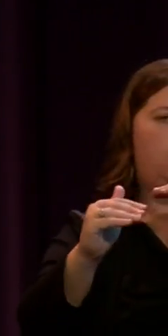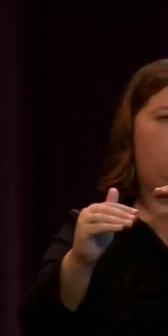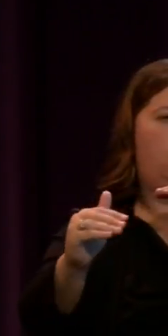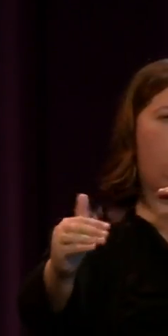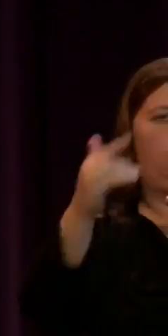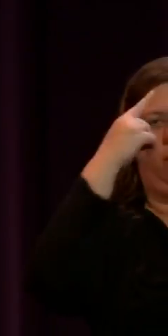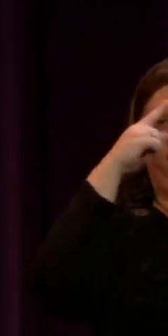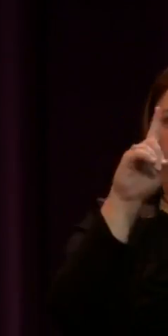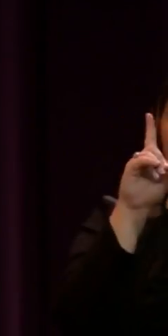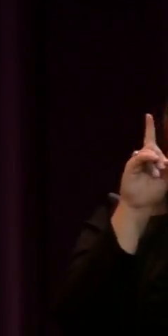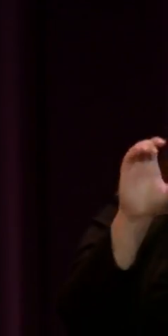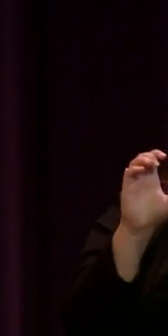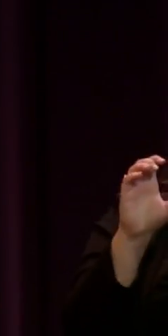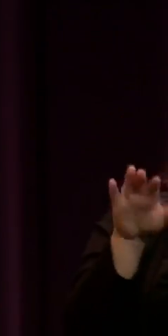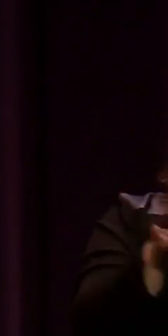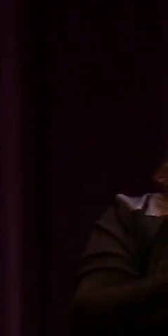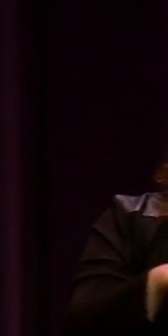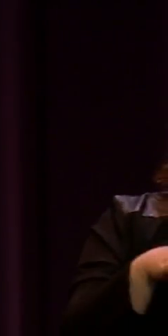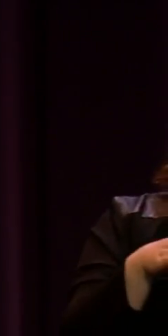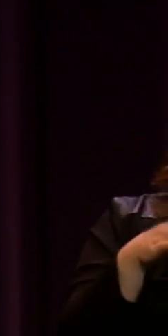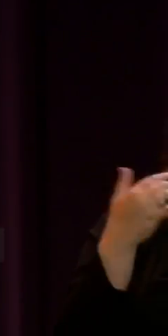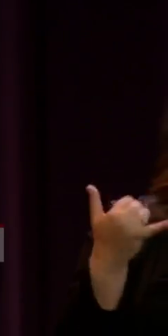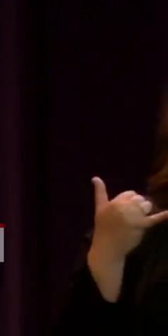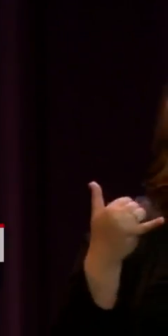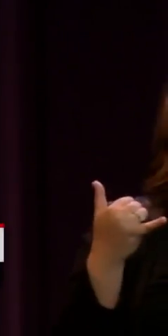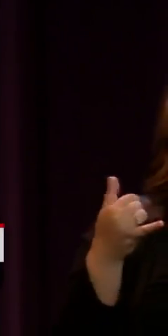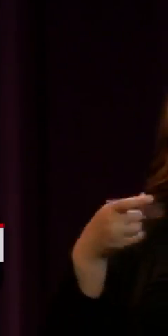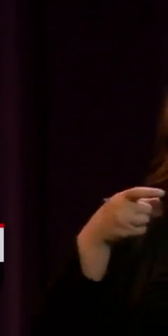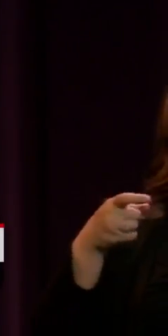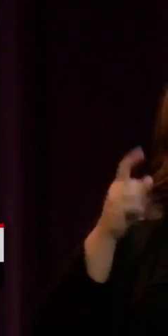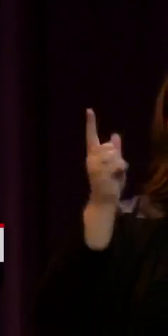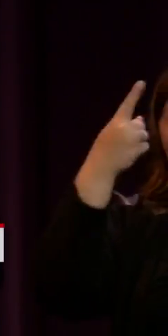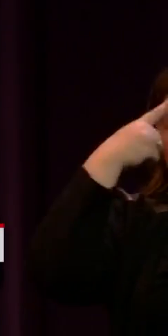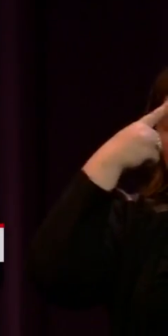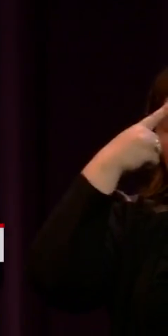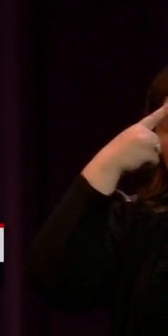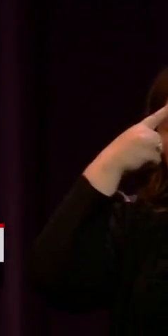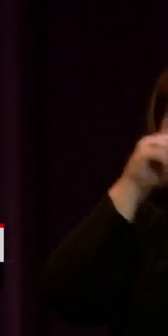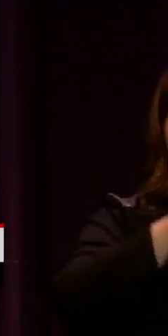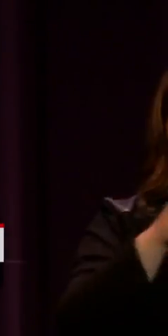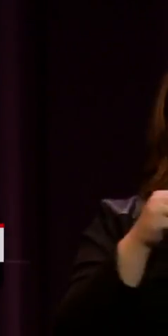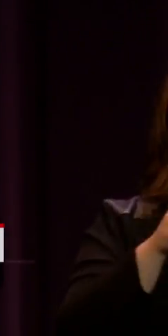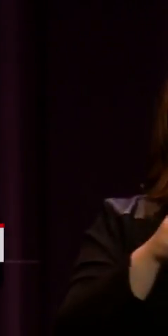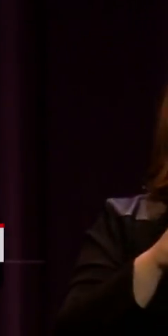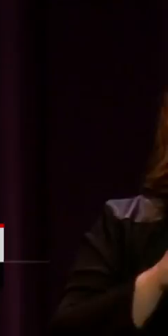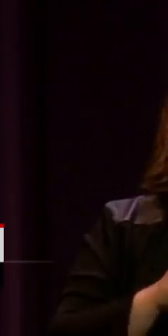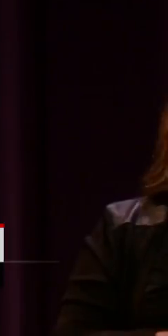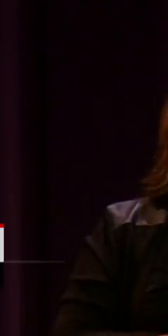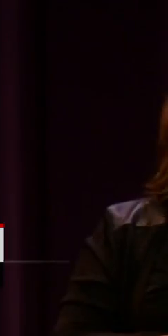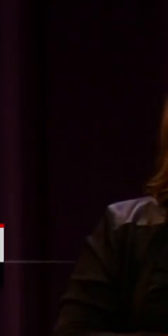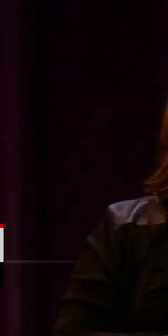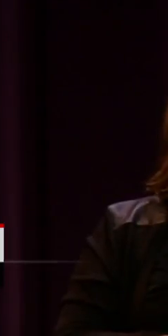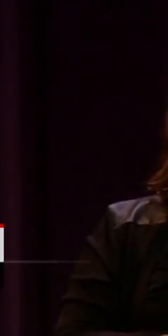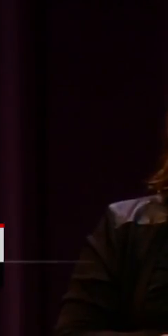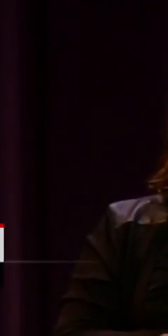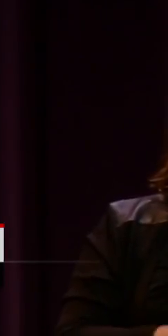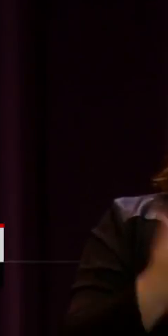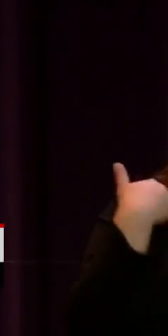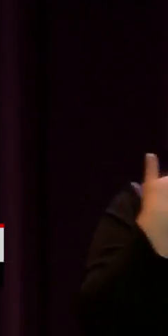BASIC CURRENT GOVERNING STRUCTURE AND WE WANT TO BUILD UPON THE WORK OF STATEHOOD EFFORTS IN THE 1980'S BUT